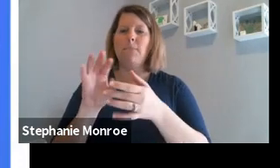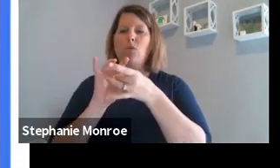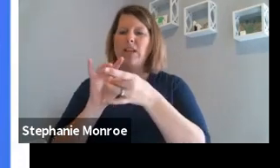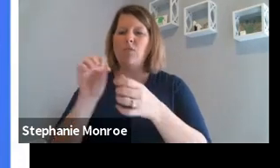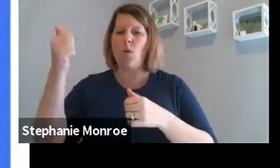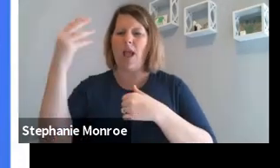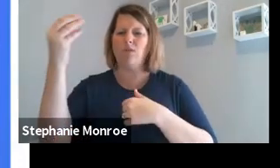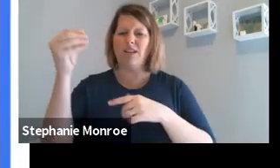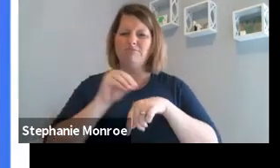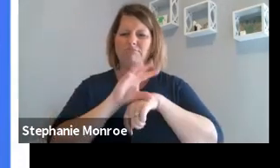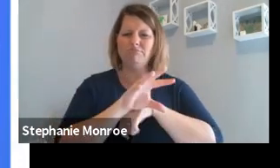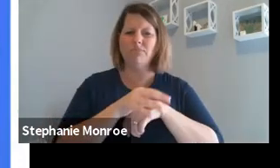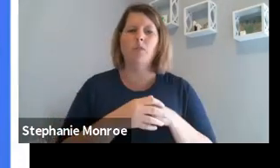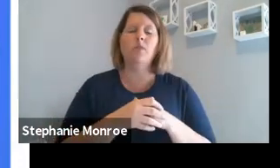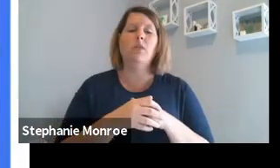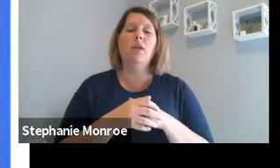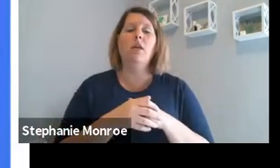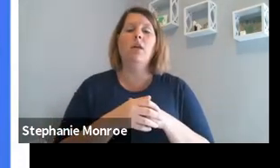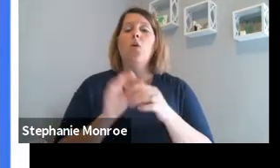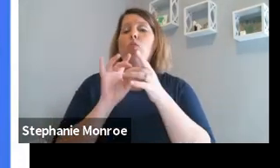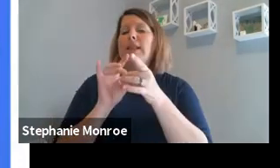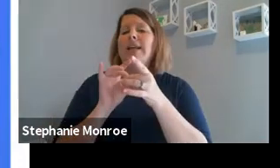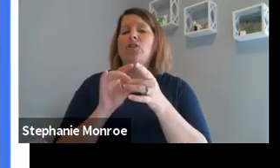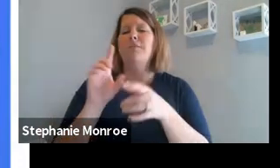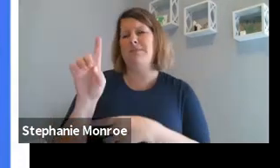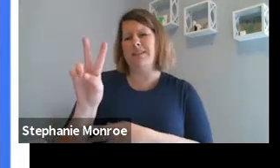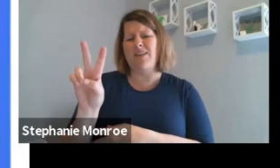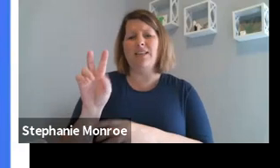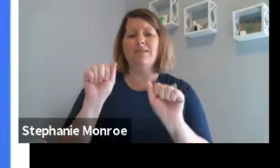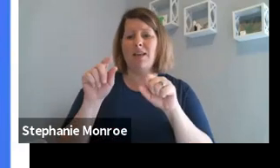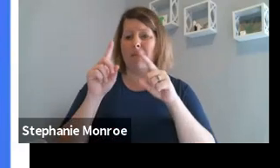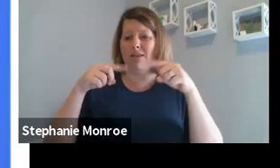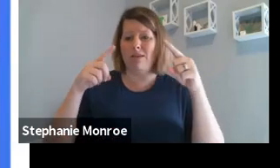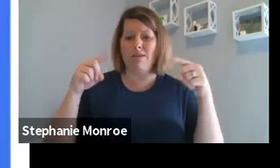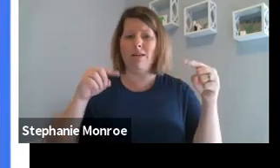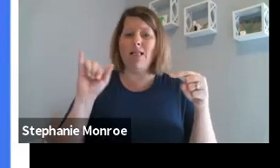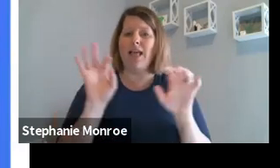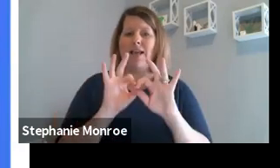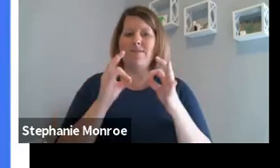Relationships that fall under domestic violence could be different like a family or household means